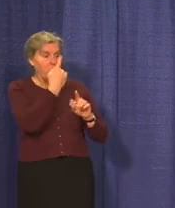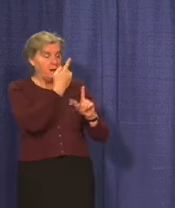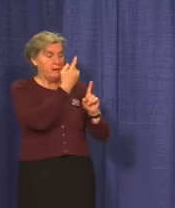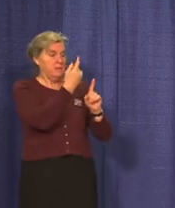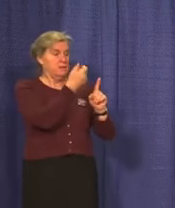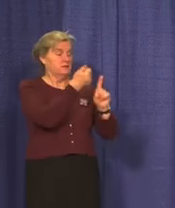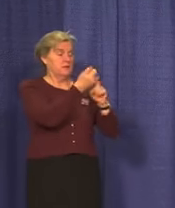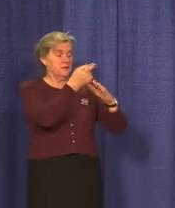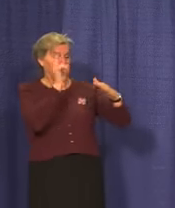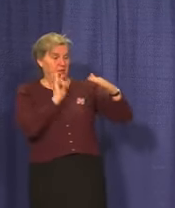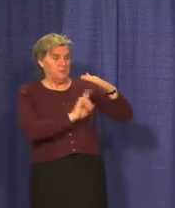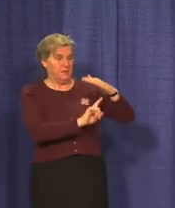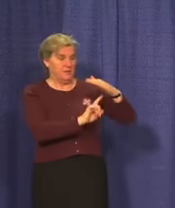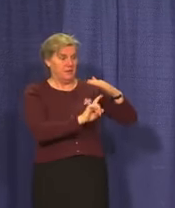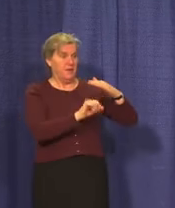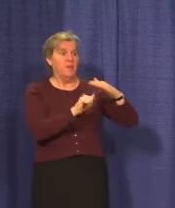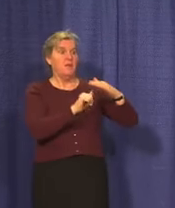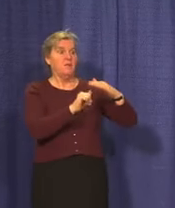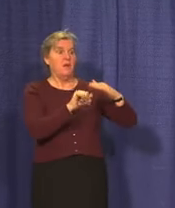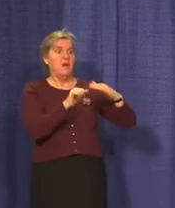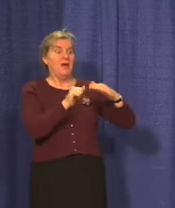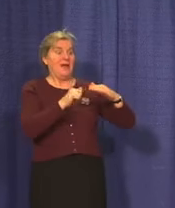PEOPLE COMING IN?